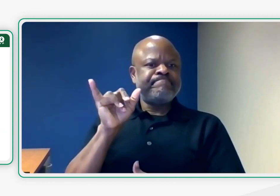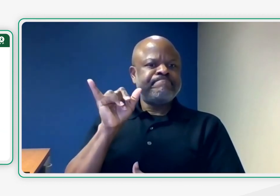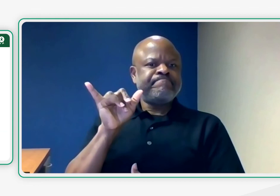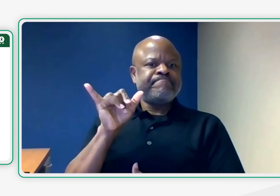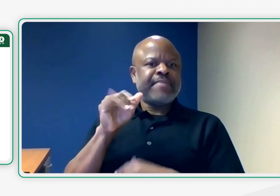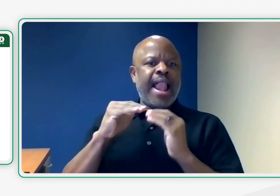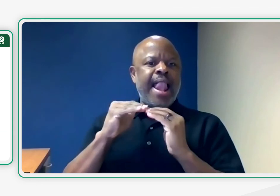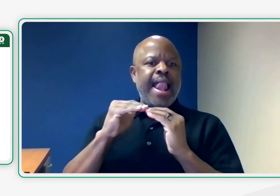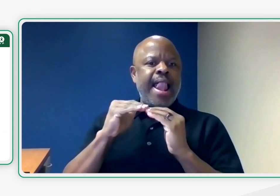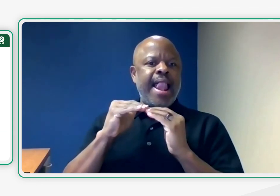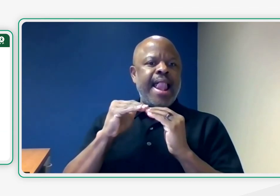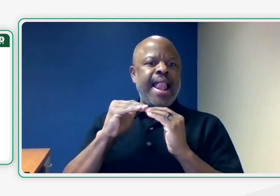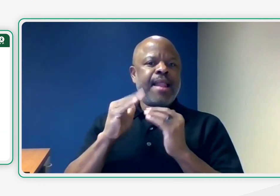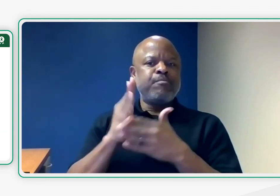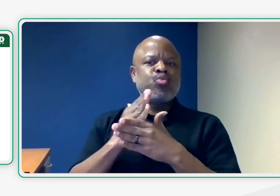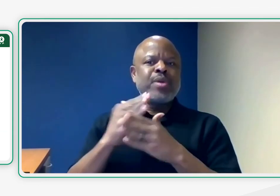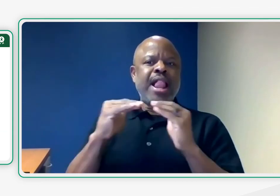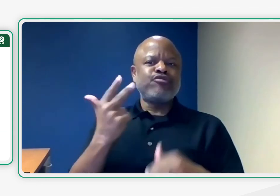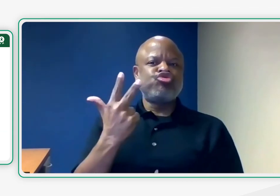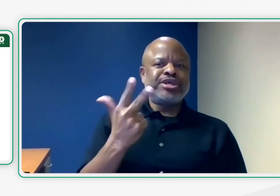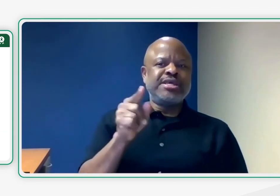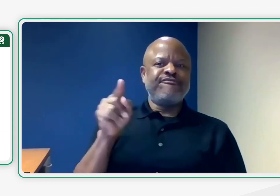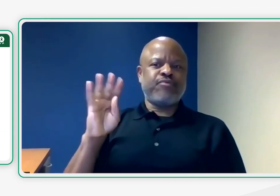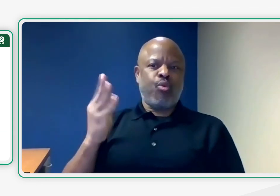So, I'm trying to figure out where exactly I fit among these stages.